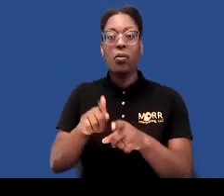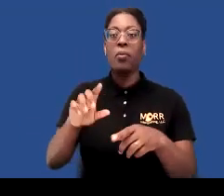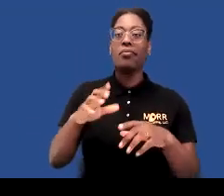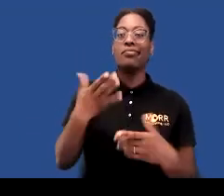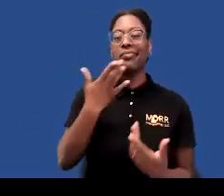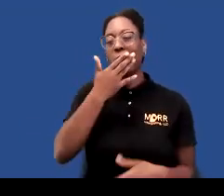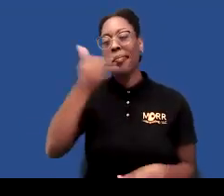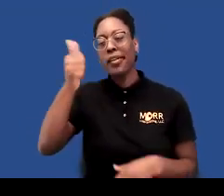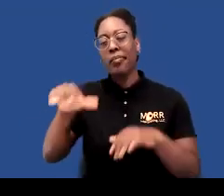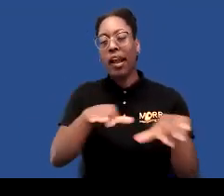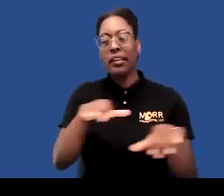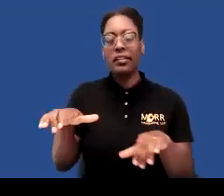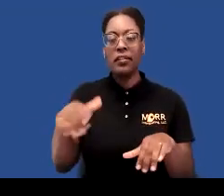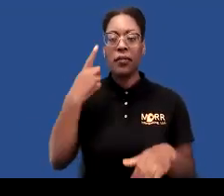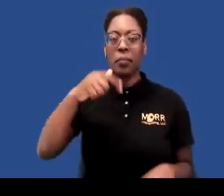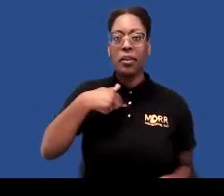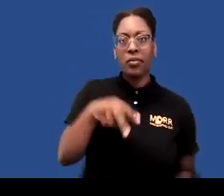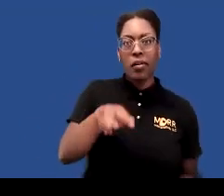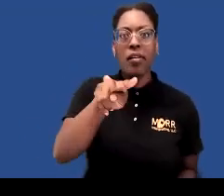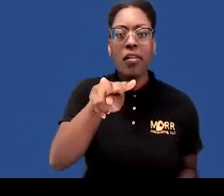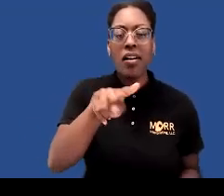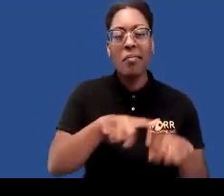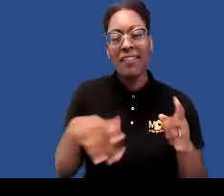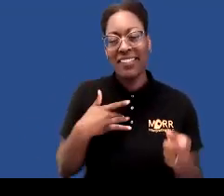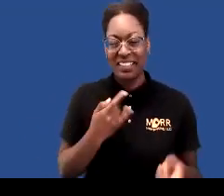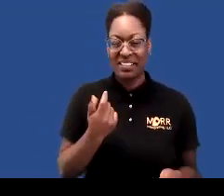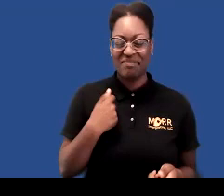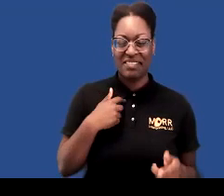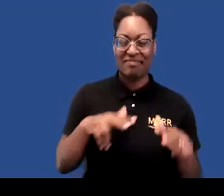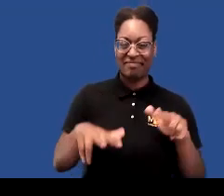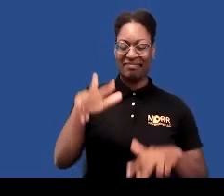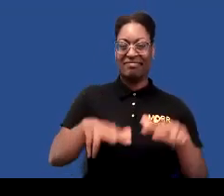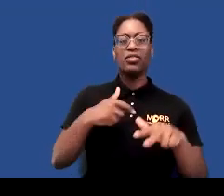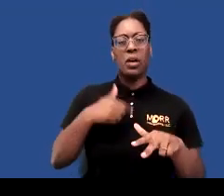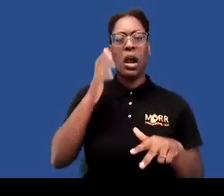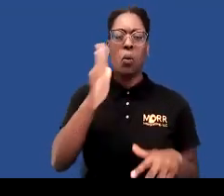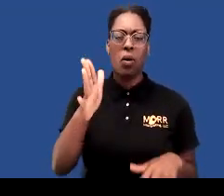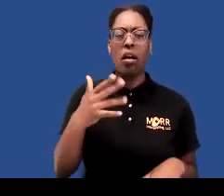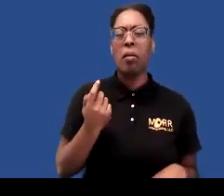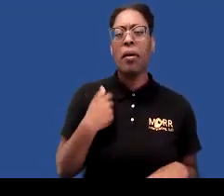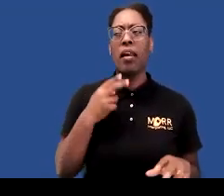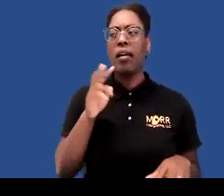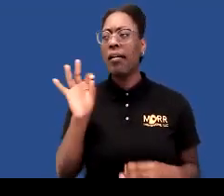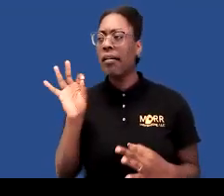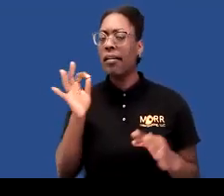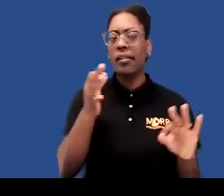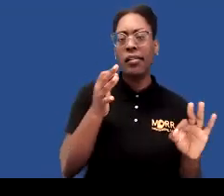at a couple of different places. So just bear with me while I do that as well. My last note before I begin is about my positionality